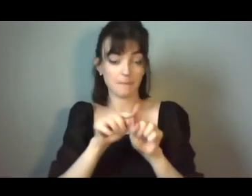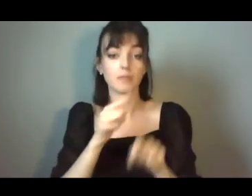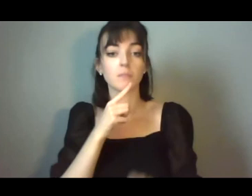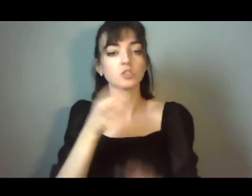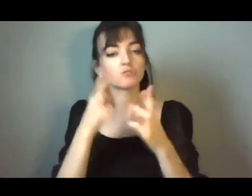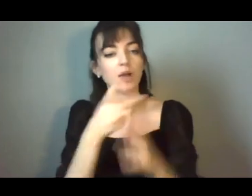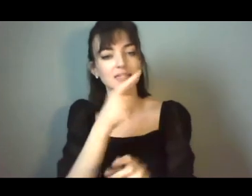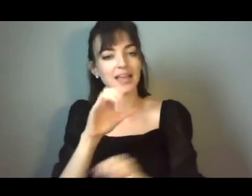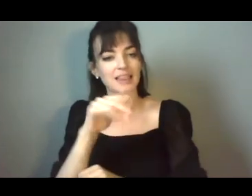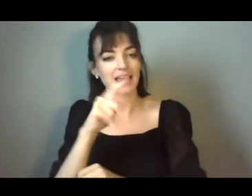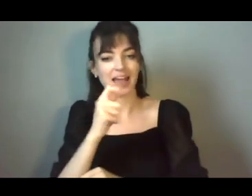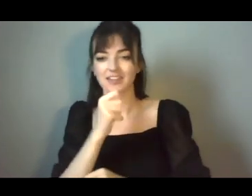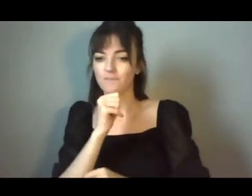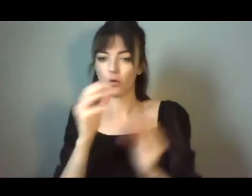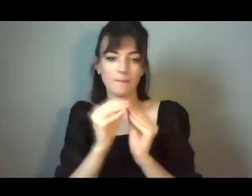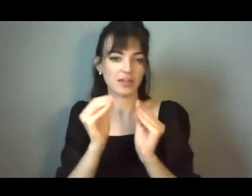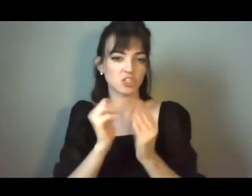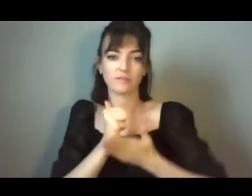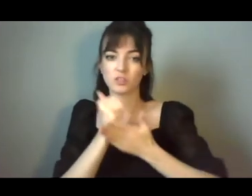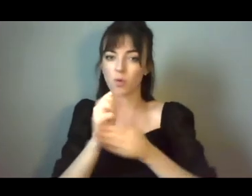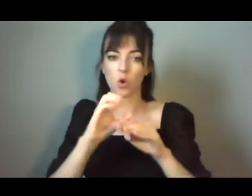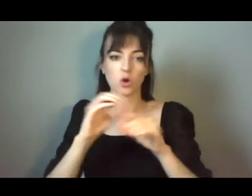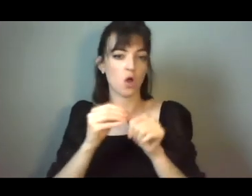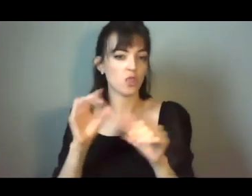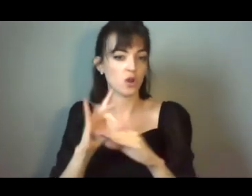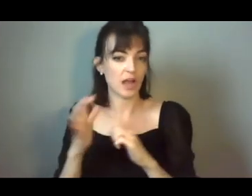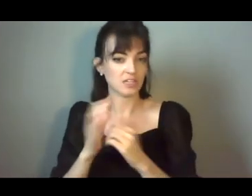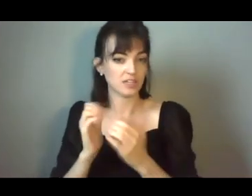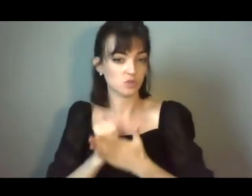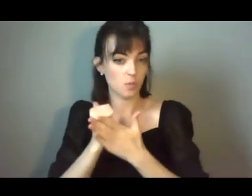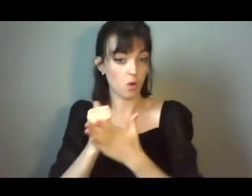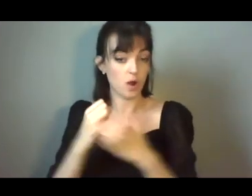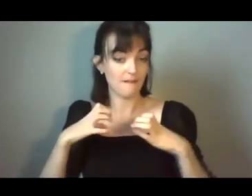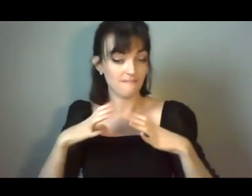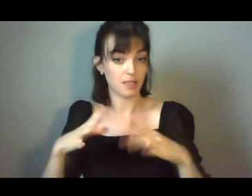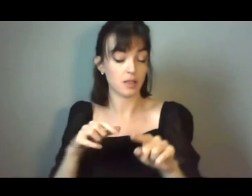those other forms of support for advice to be available in relation to enduring powers